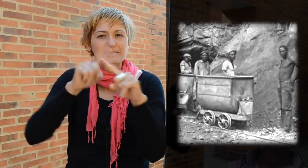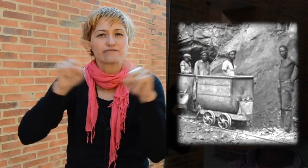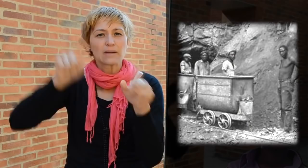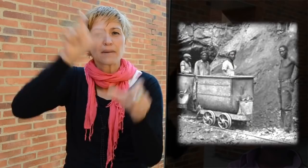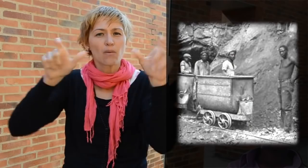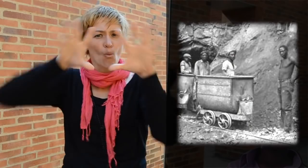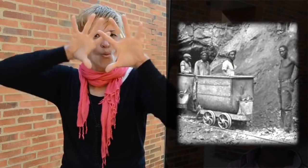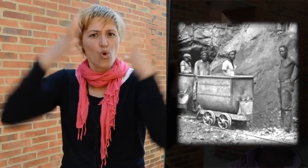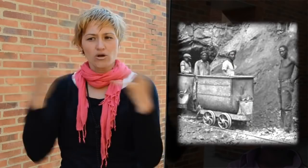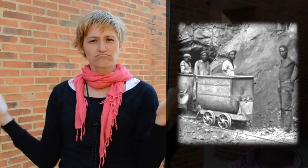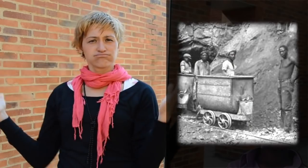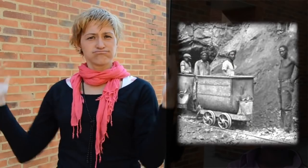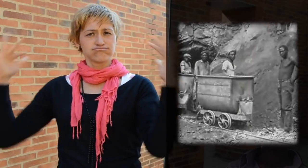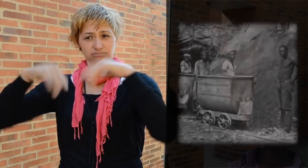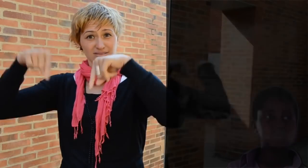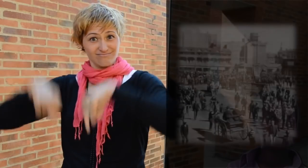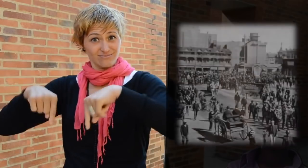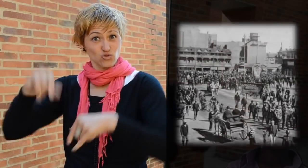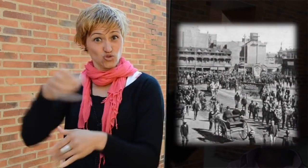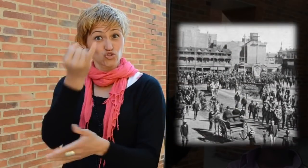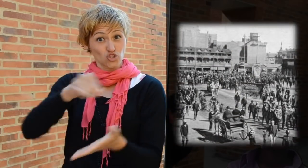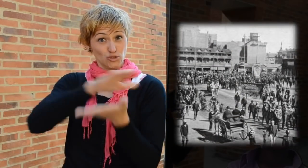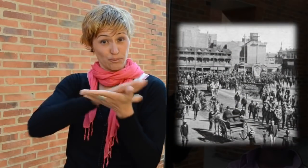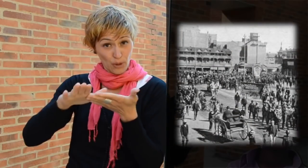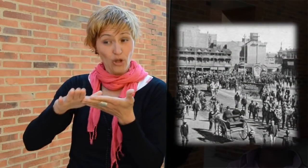all over the world to come here to